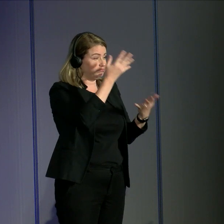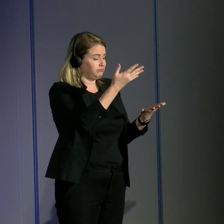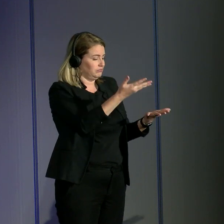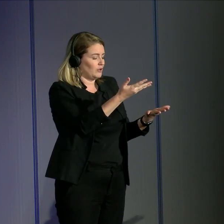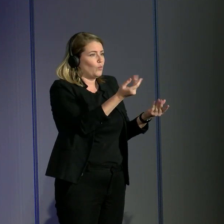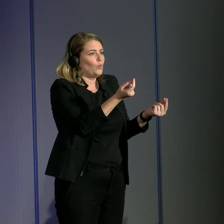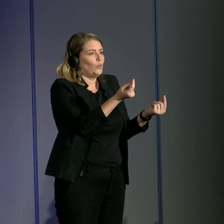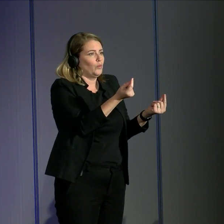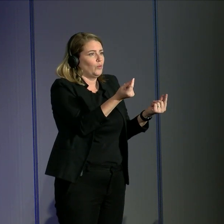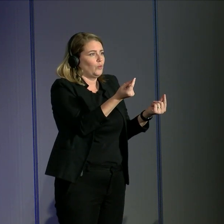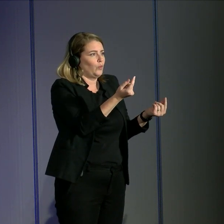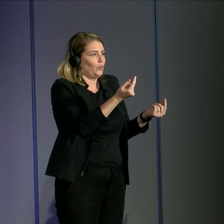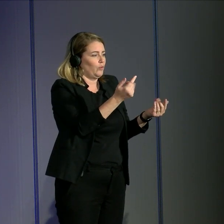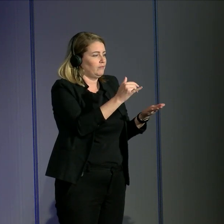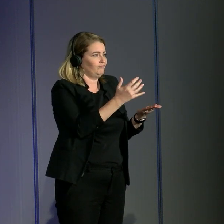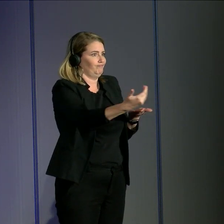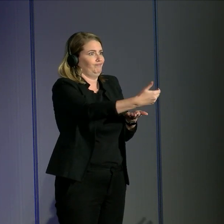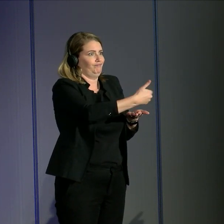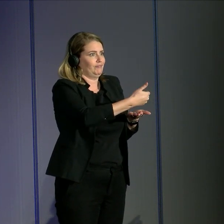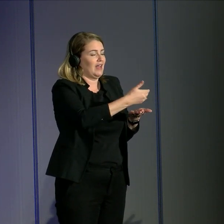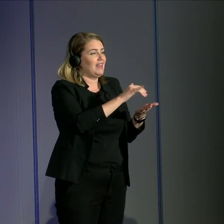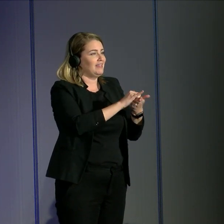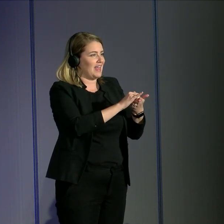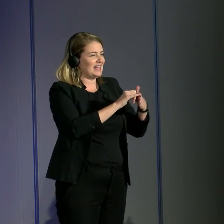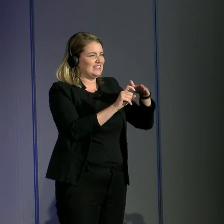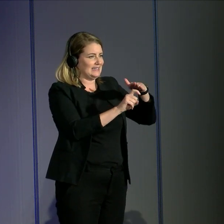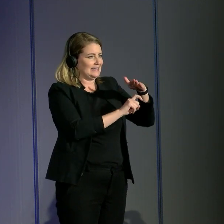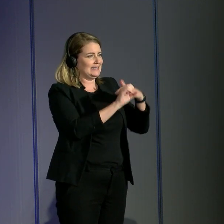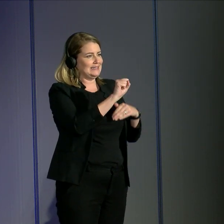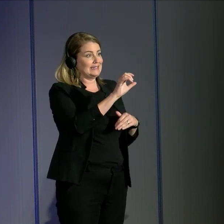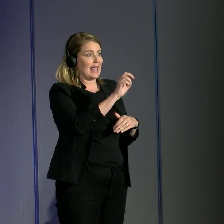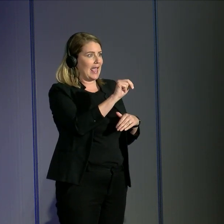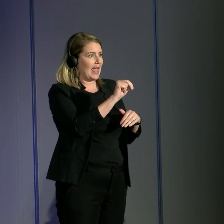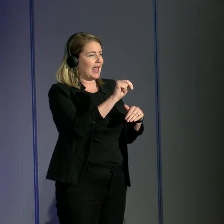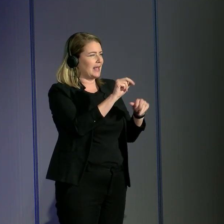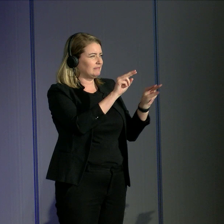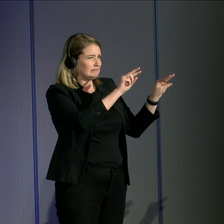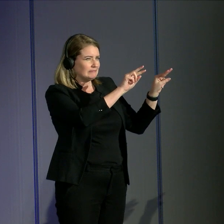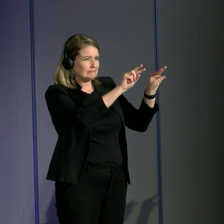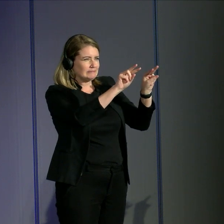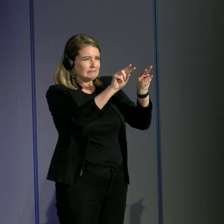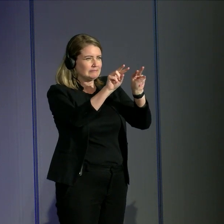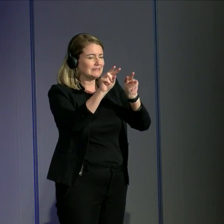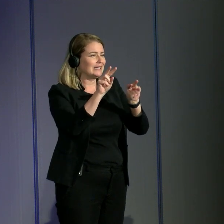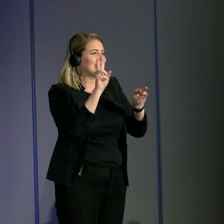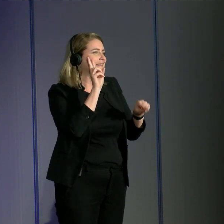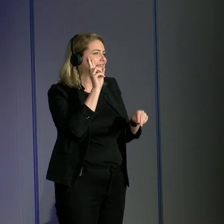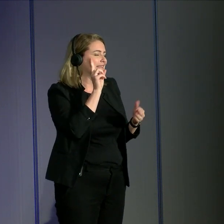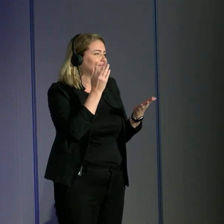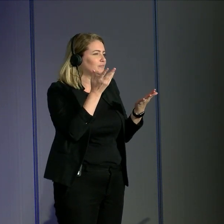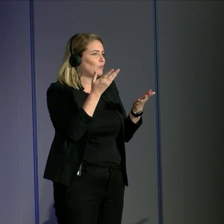effectively use that broad level scan. Okay? To help you understands where you sit.